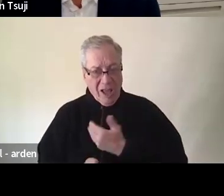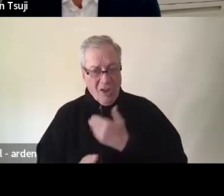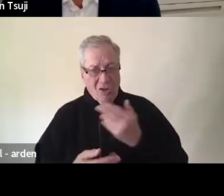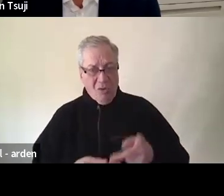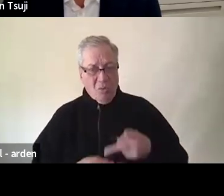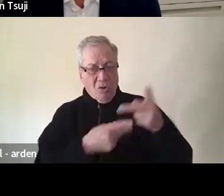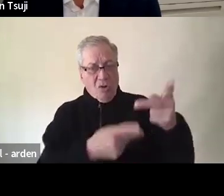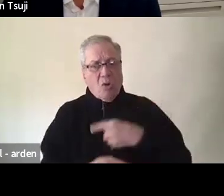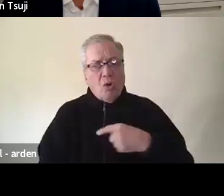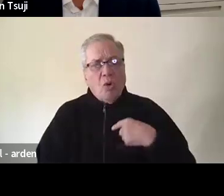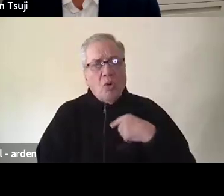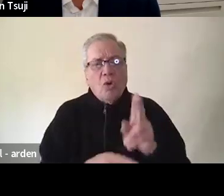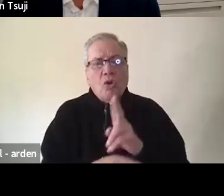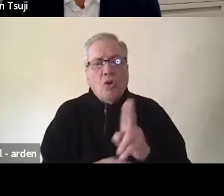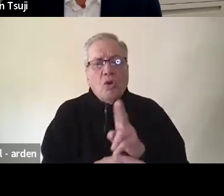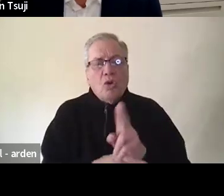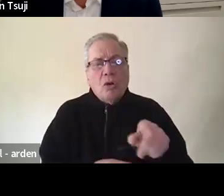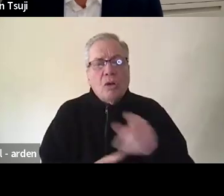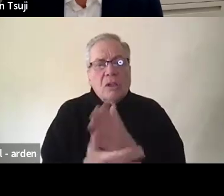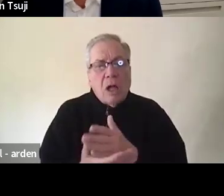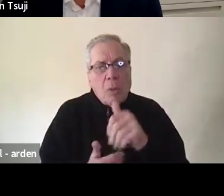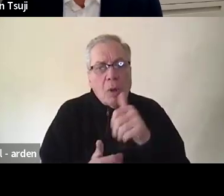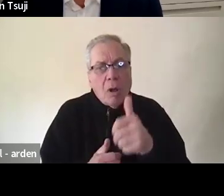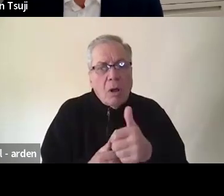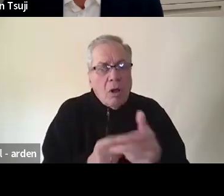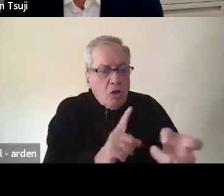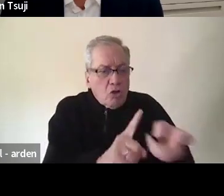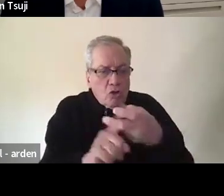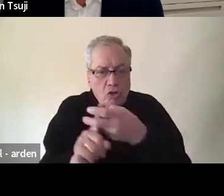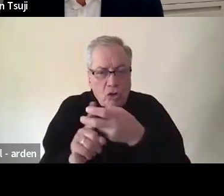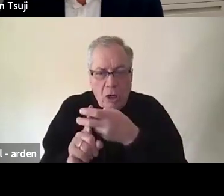using a recruitment strategy that had been published